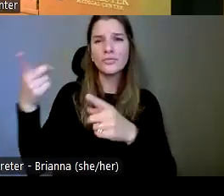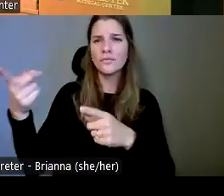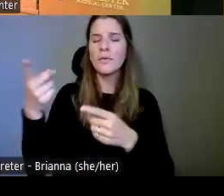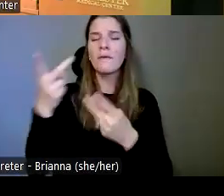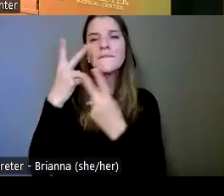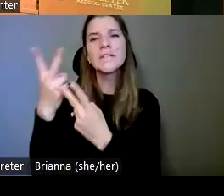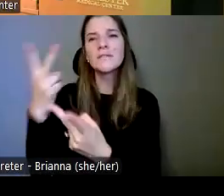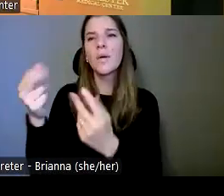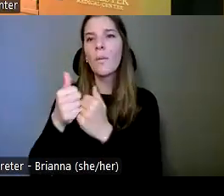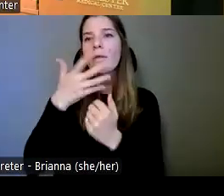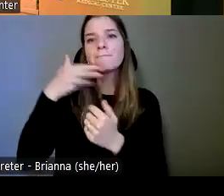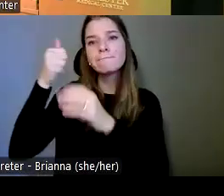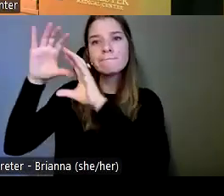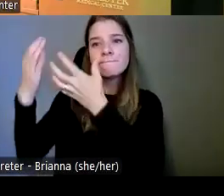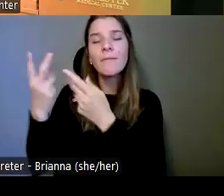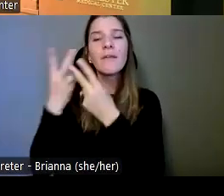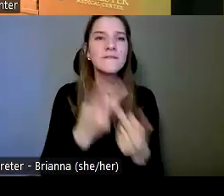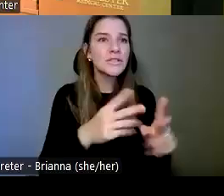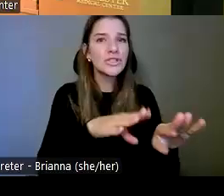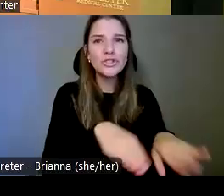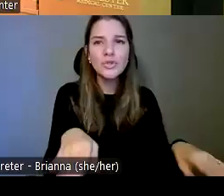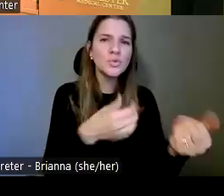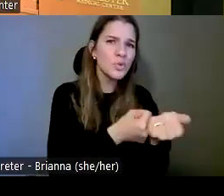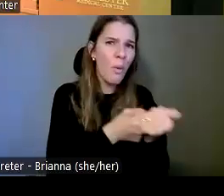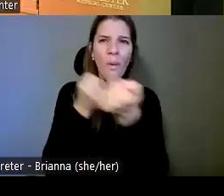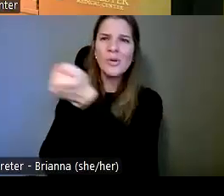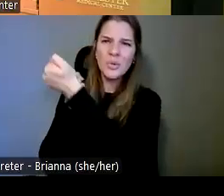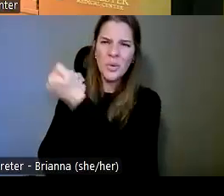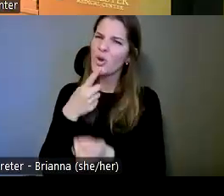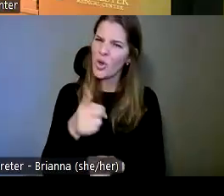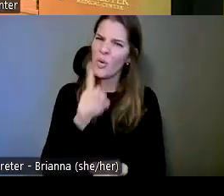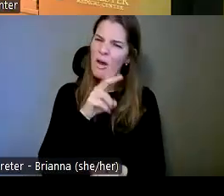and visiting with children and supporting them, you would just instinctively know that that's a